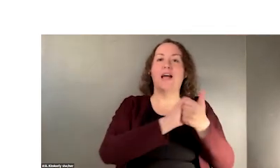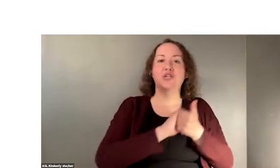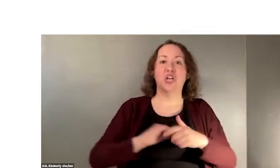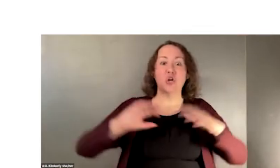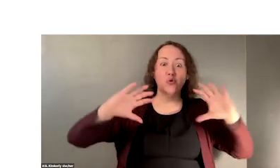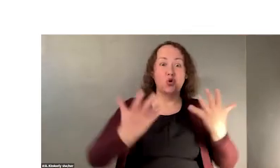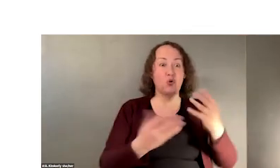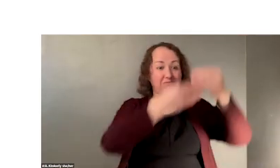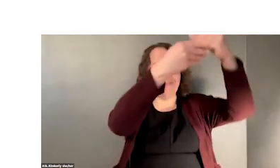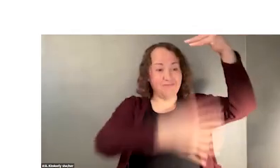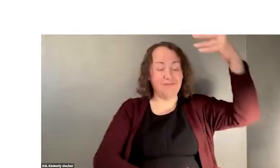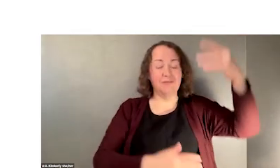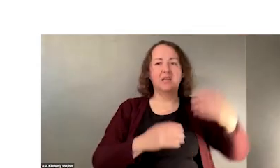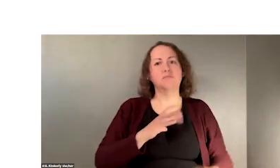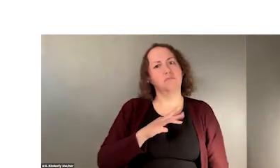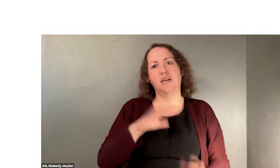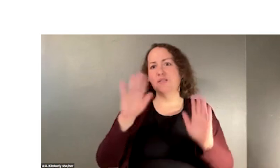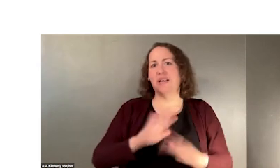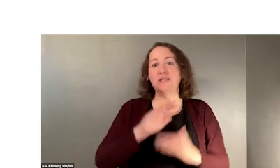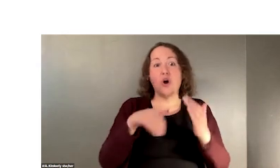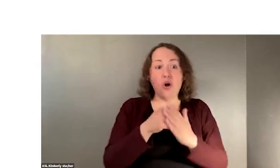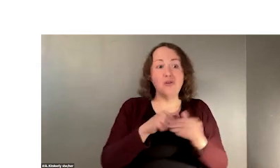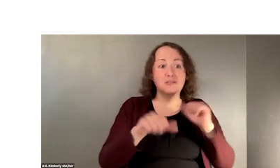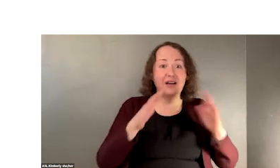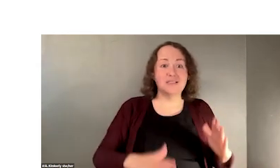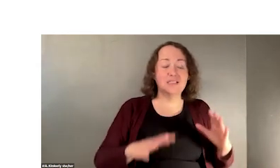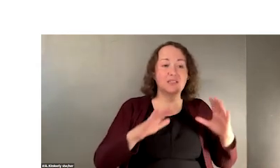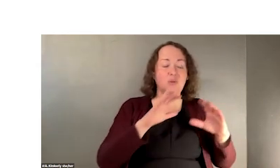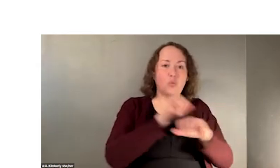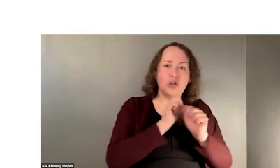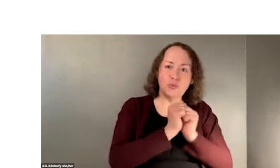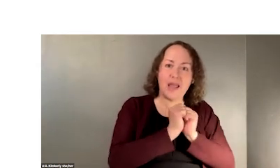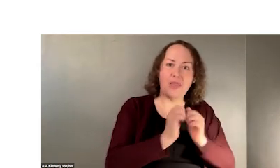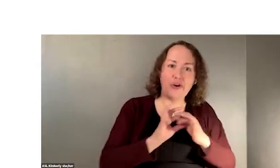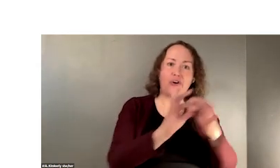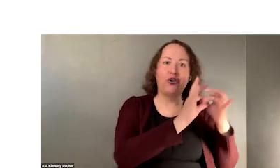You're all working together, but when you have a page limit of three pages,